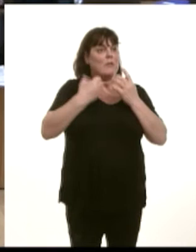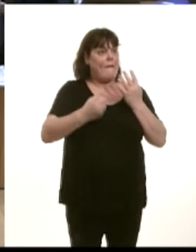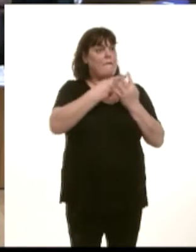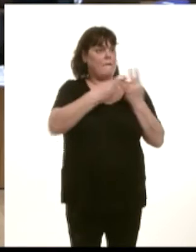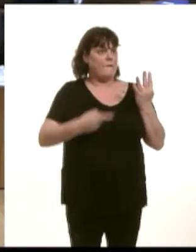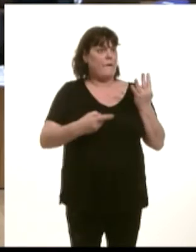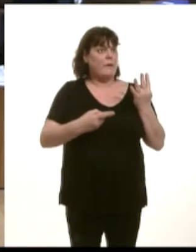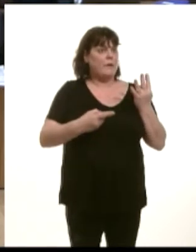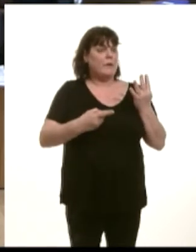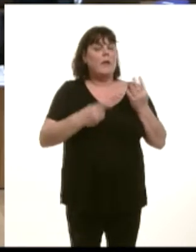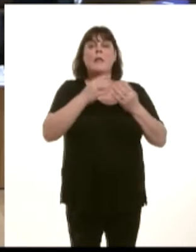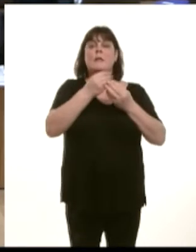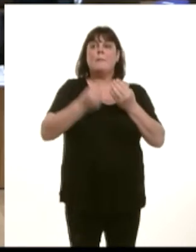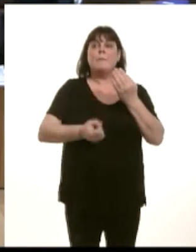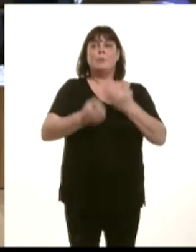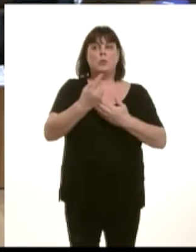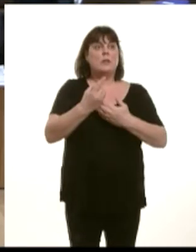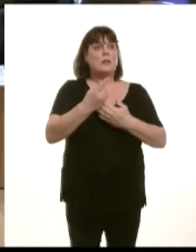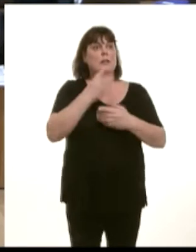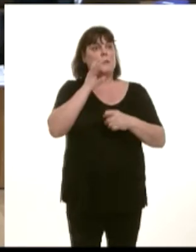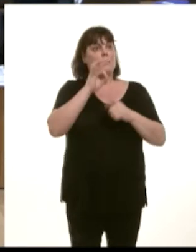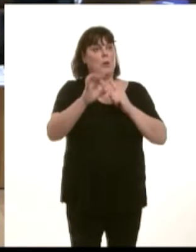There are still opportunities that exist, particularly through forthcoming legislation,